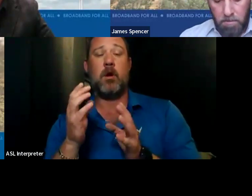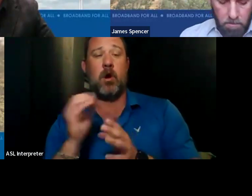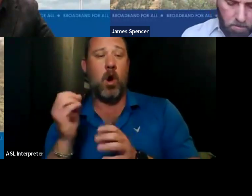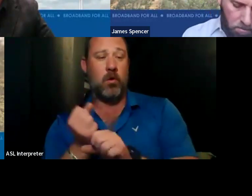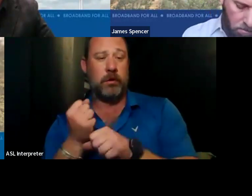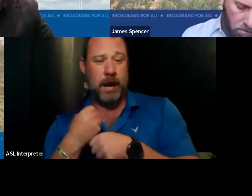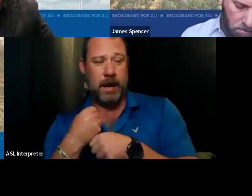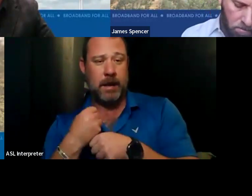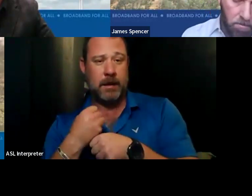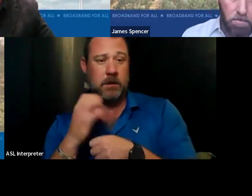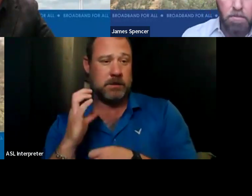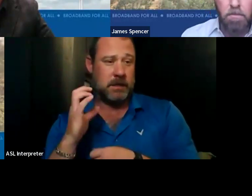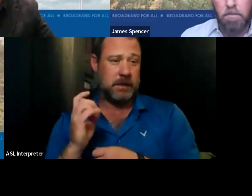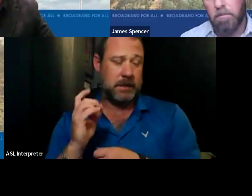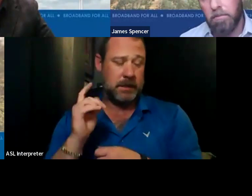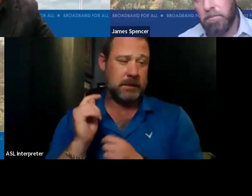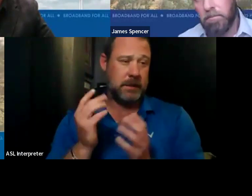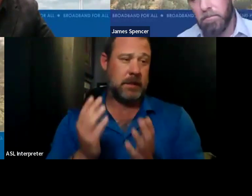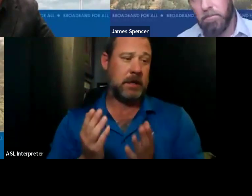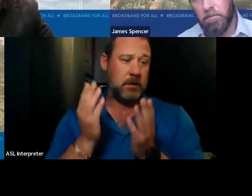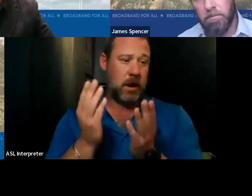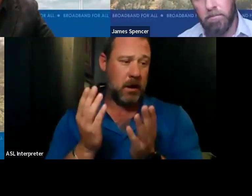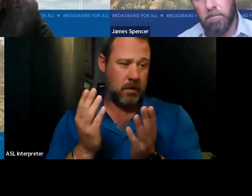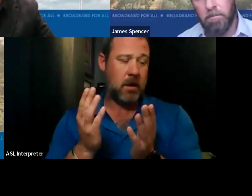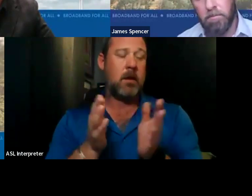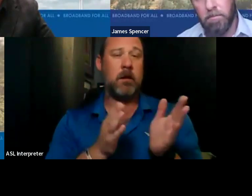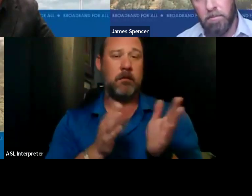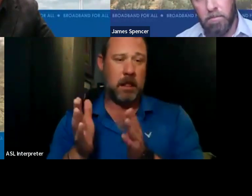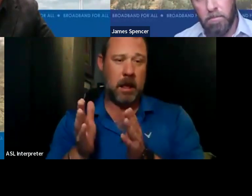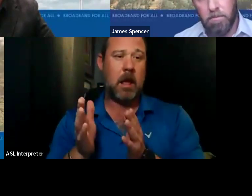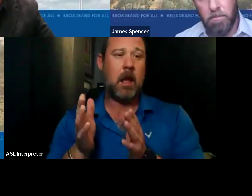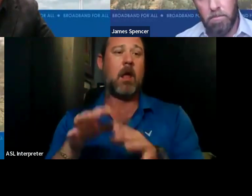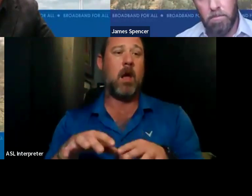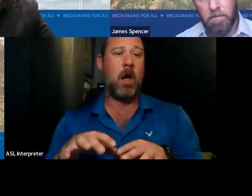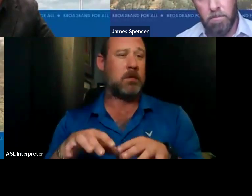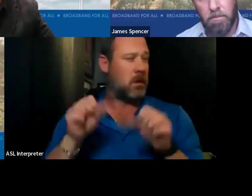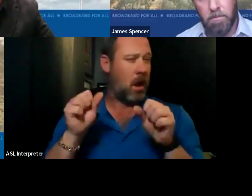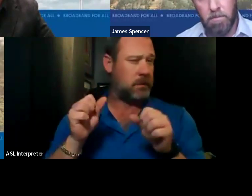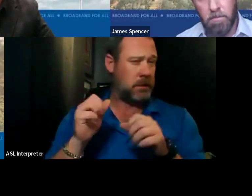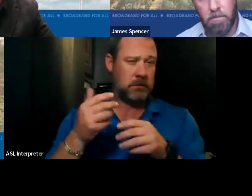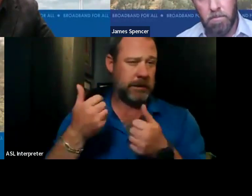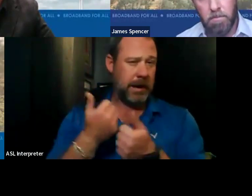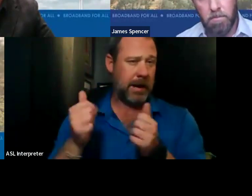does CDT recommend that the plan gets adopted in any type of way? So, for example,